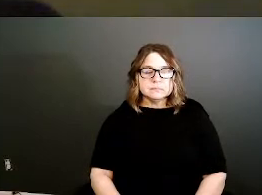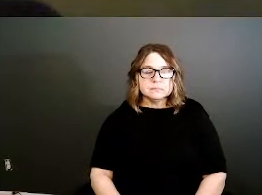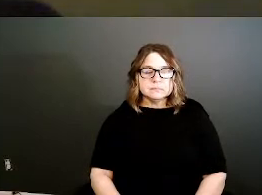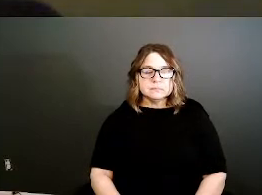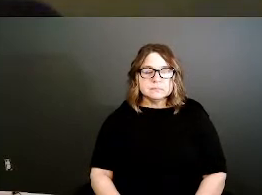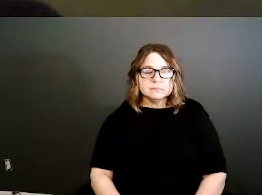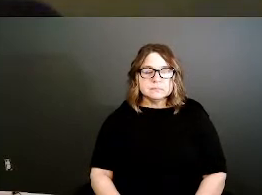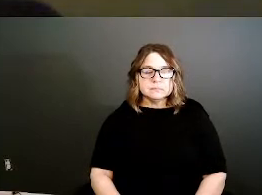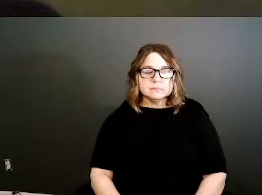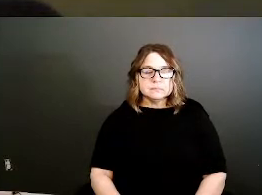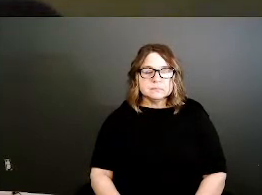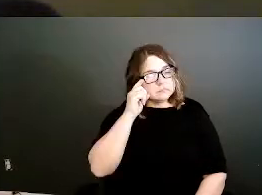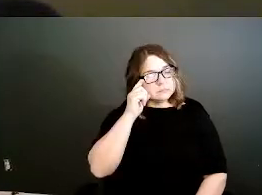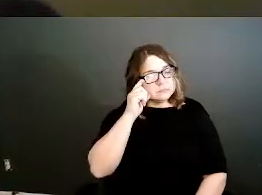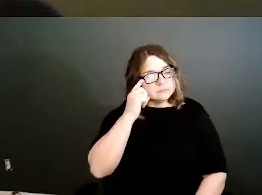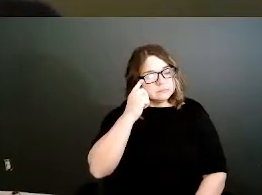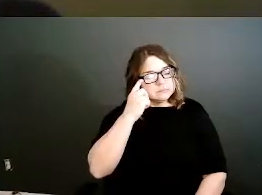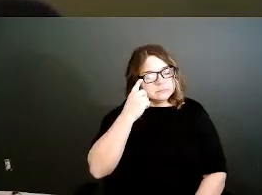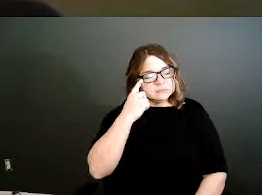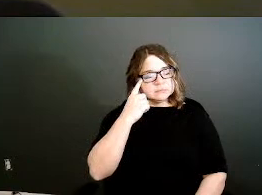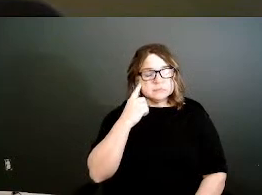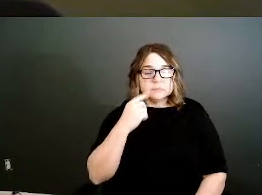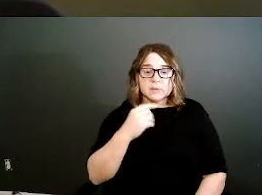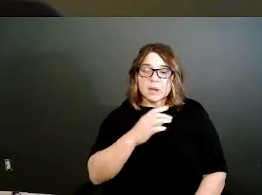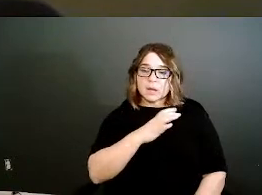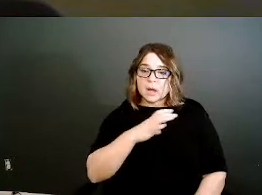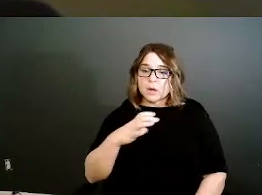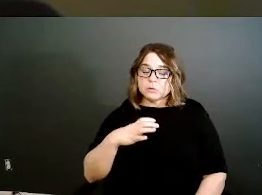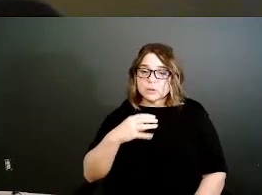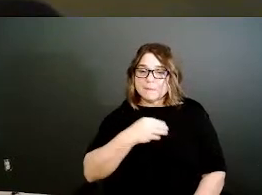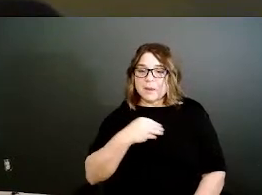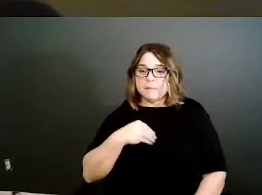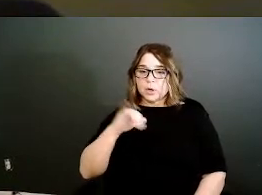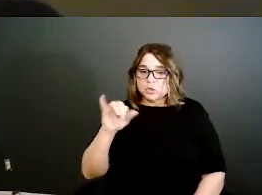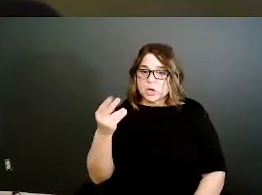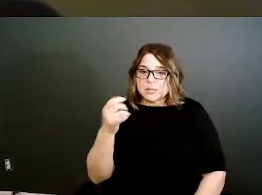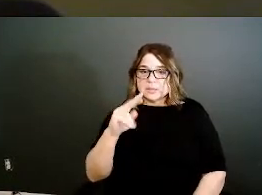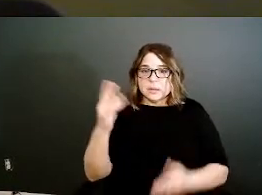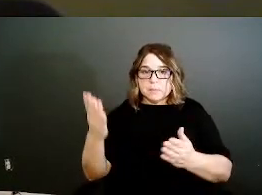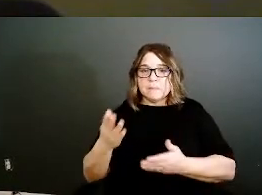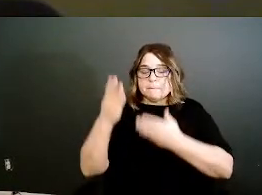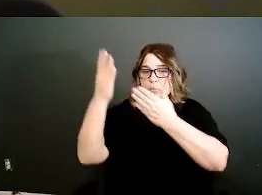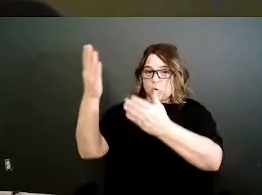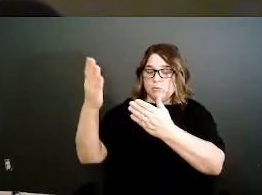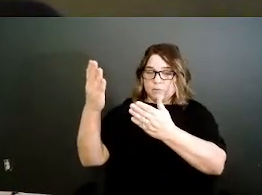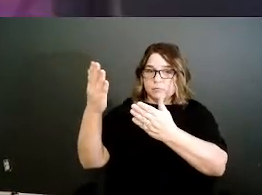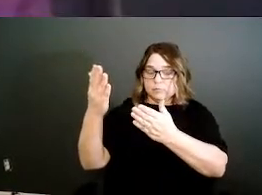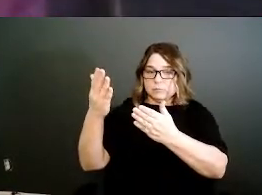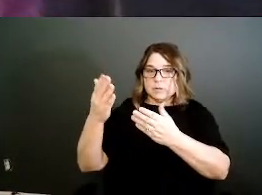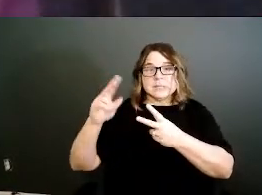PRESIDENT. ≫ COUNCIL MEMBER PALMISANO: THANK YOU, MADAM I JUST WANTED TO CLARIFY FOR THE RECORD THAT THIS